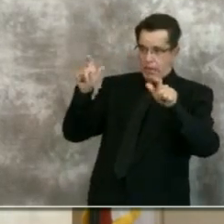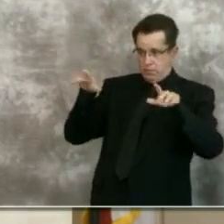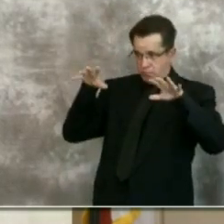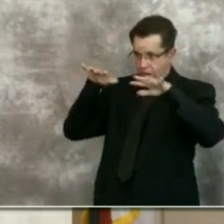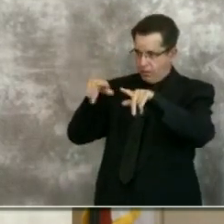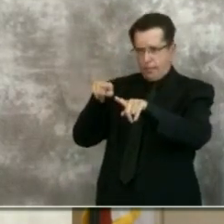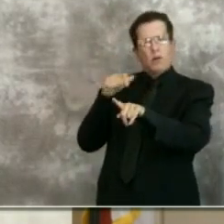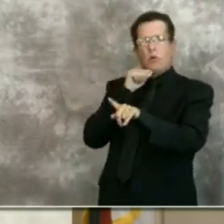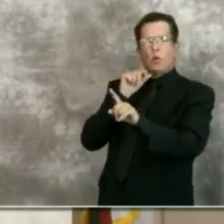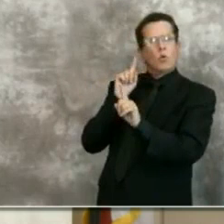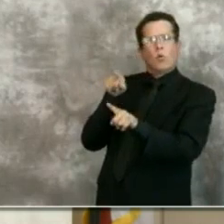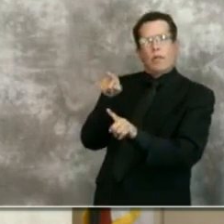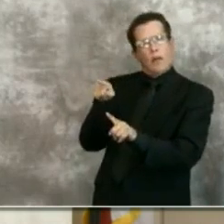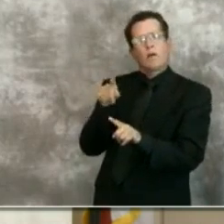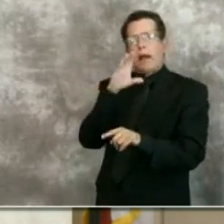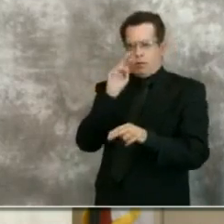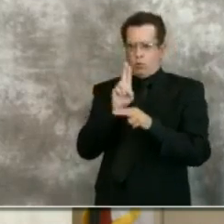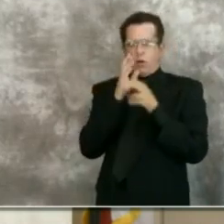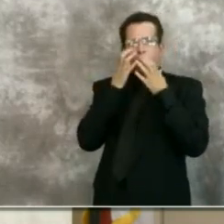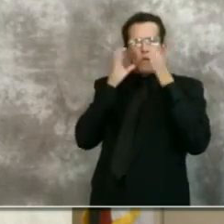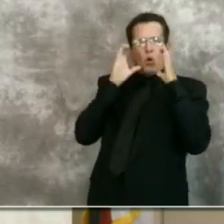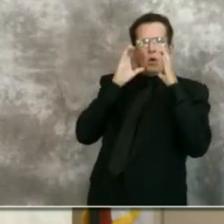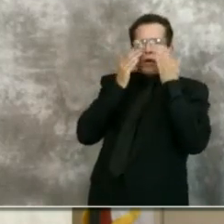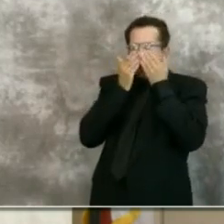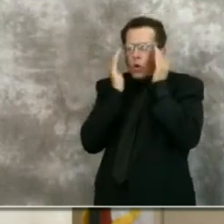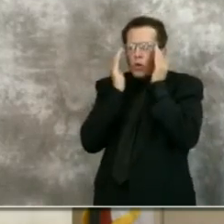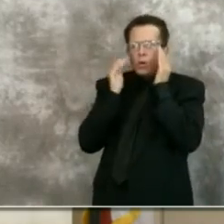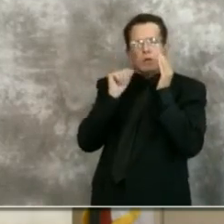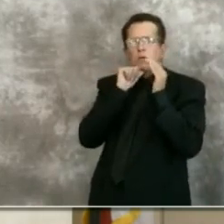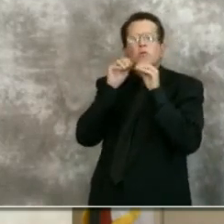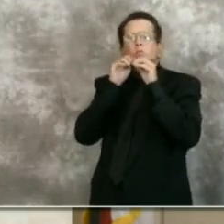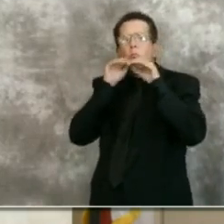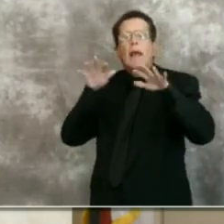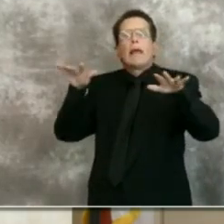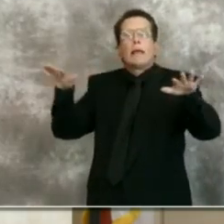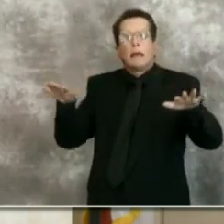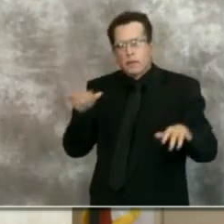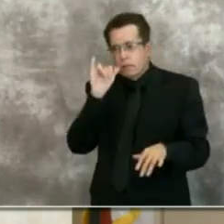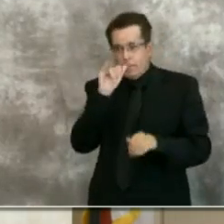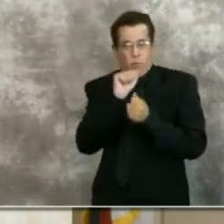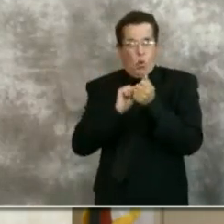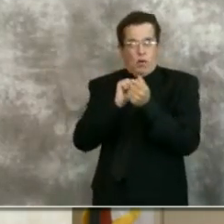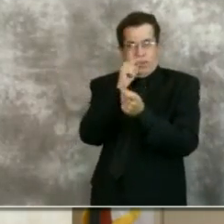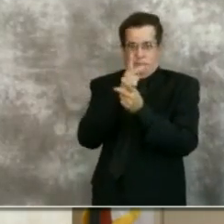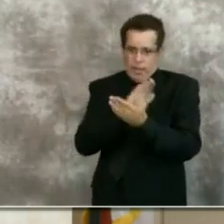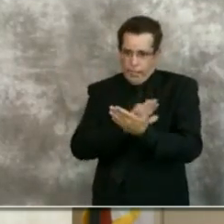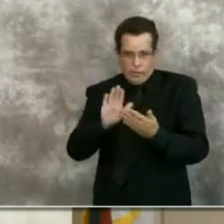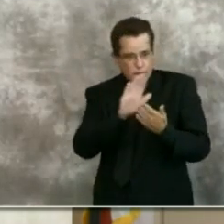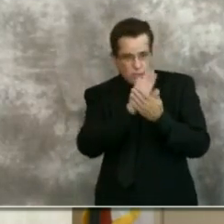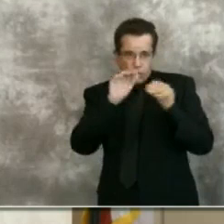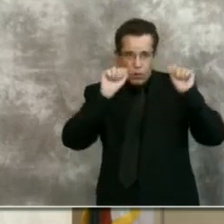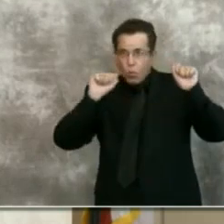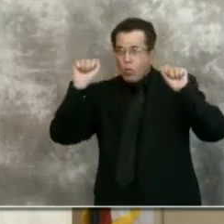MONTHS BY TAKING THAT INDIVIDUAL RESPONSIBILITY TO AVOID LARGE INDOOR GATHERINGS. TO UTILIZE A FACE COVERING. TO